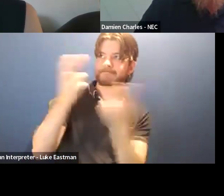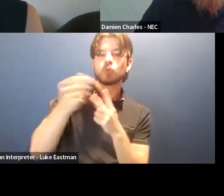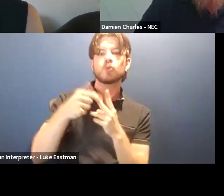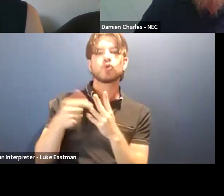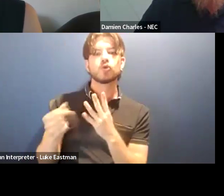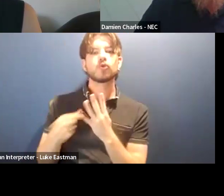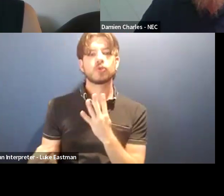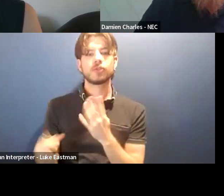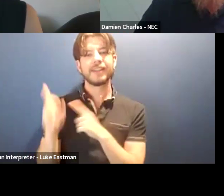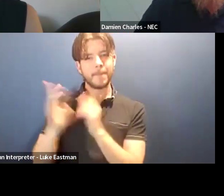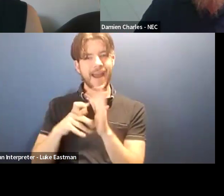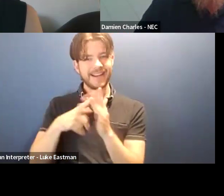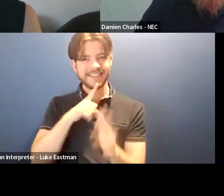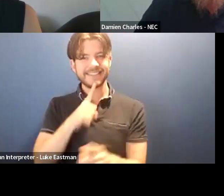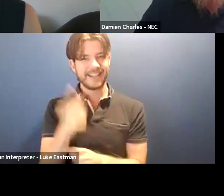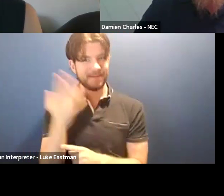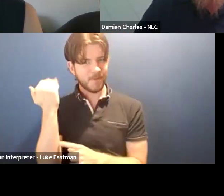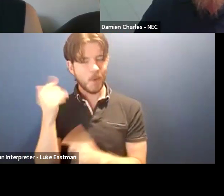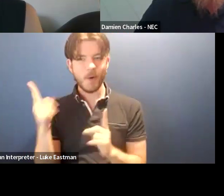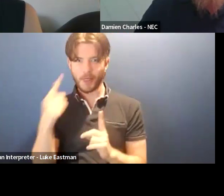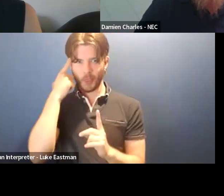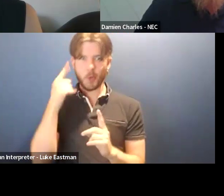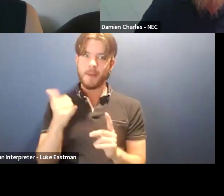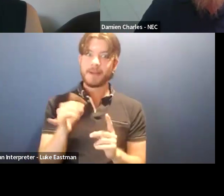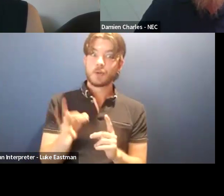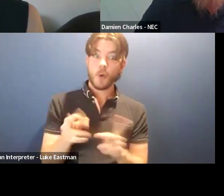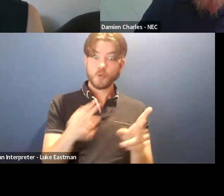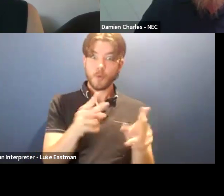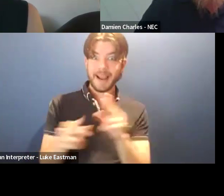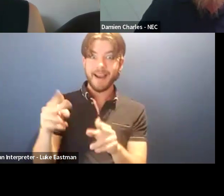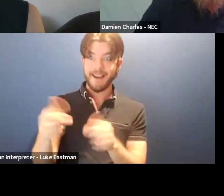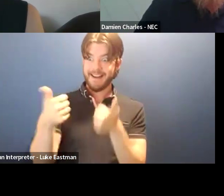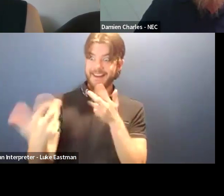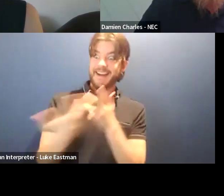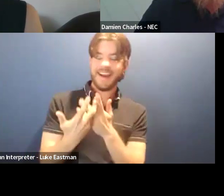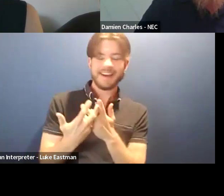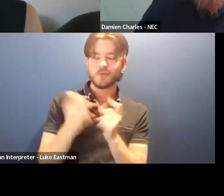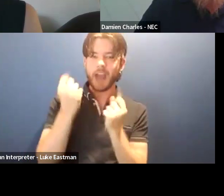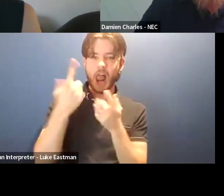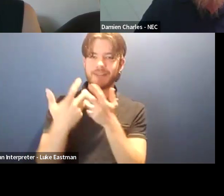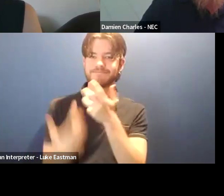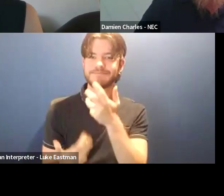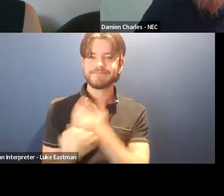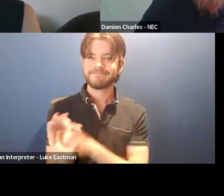before that she thought dog grooming might have been for her, but then discovered it wasn't, so those